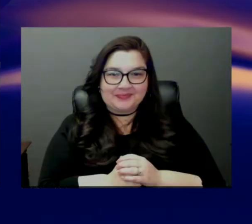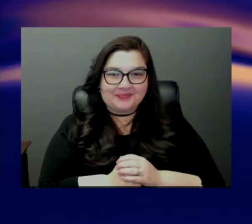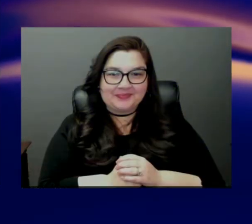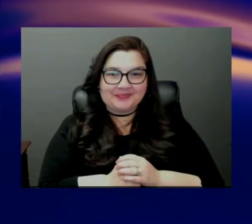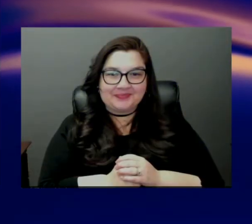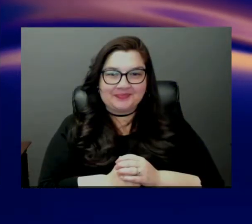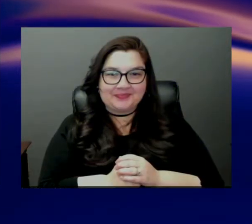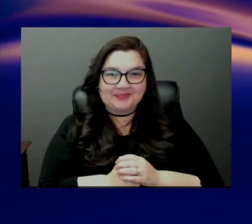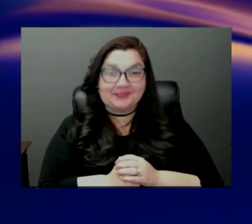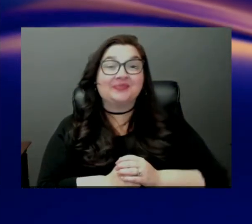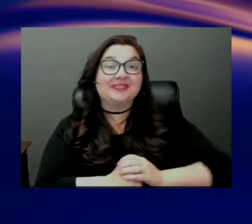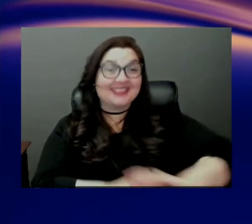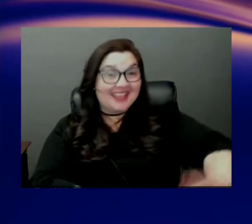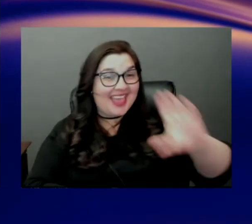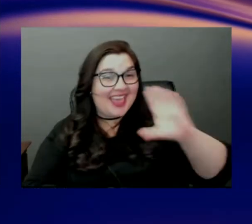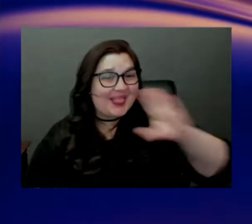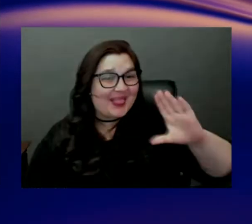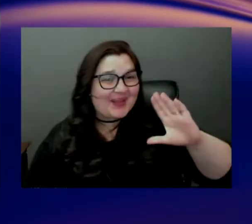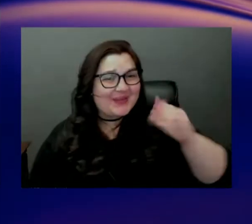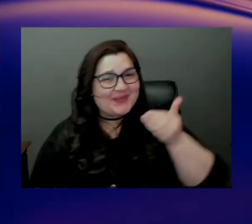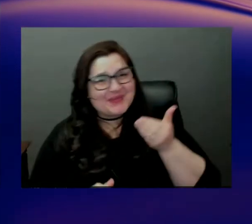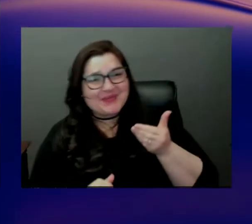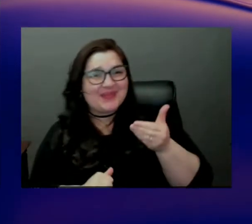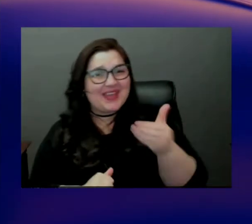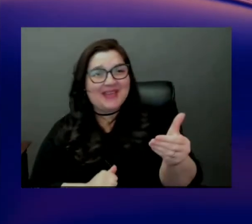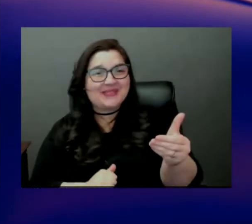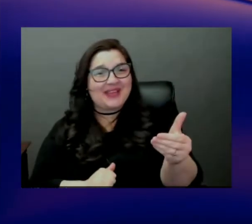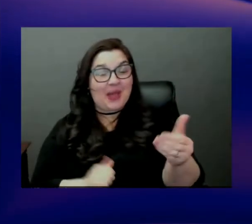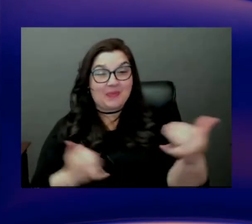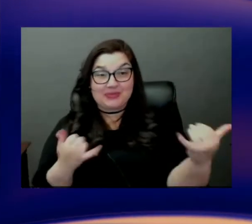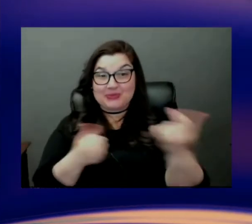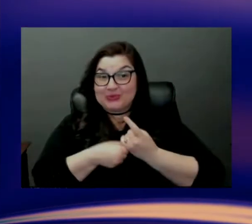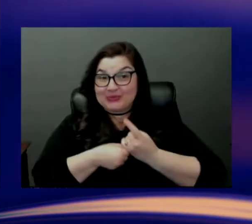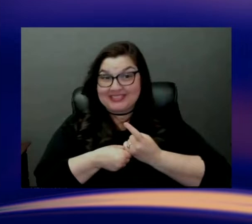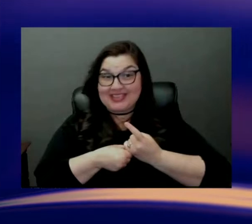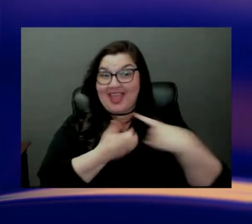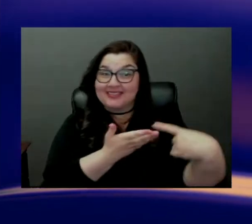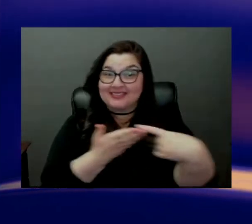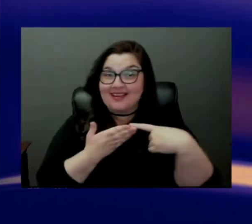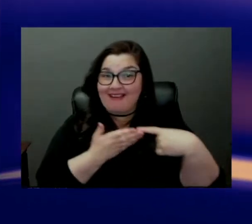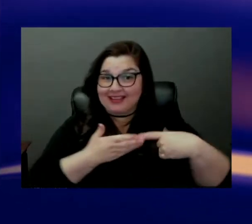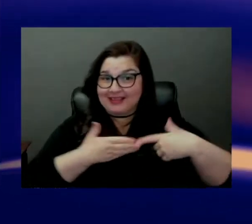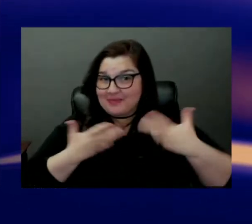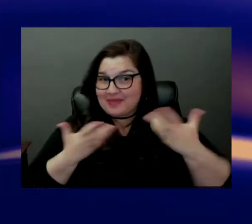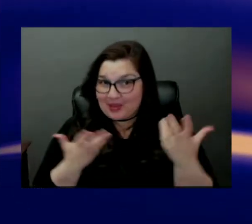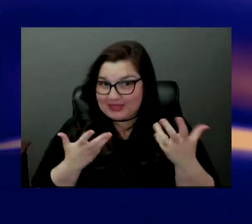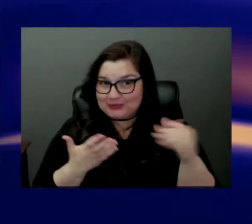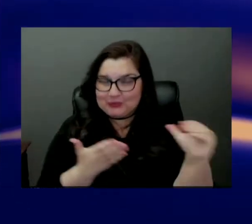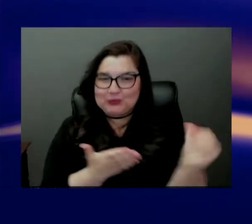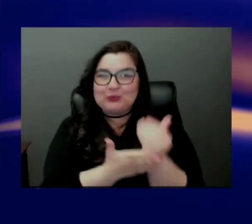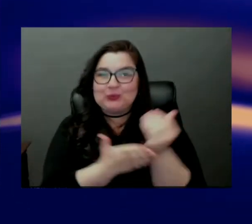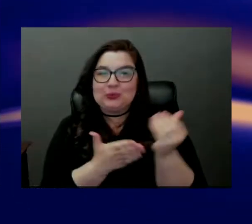Hello and welcome. So today we are going to be talking about the new optimized launch speed